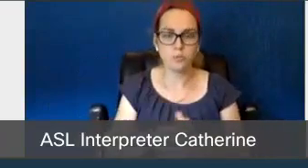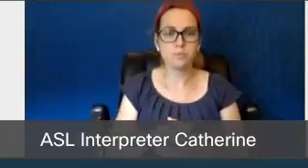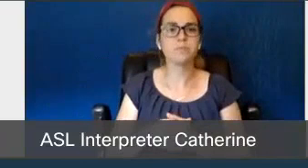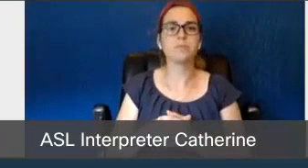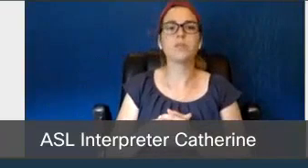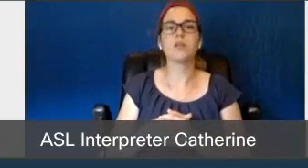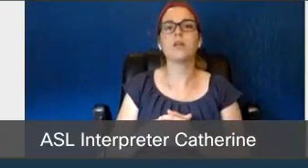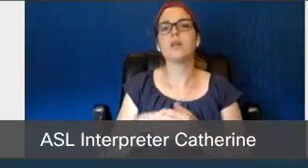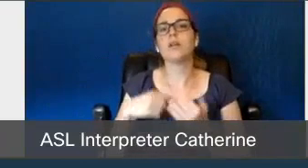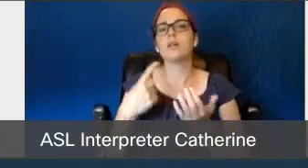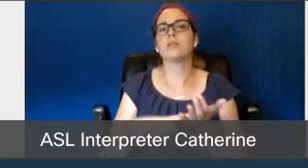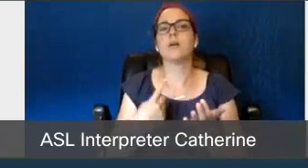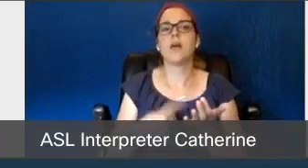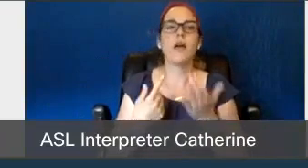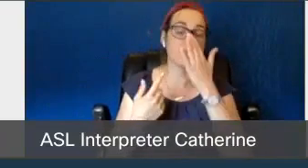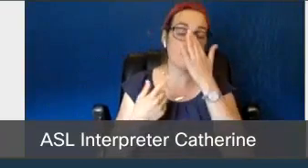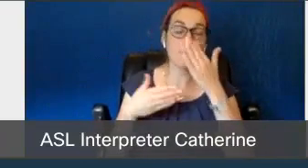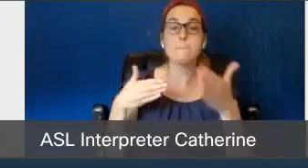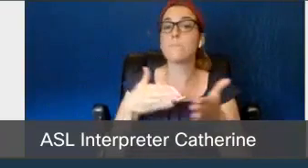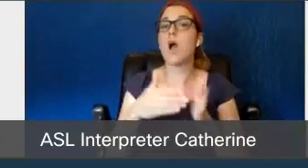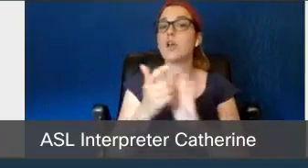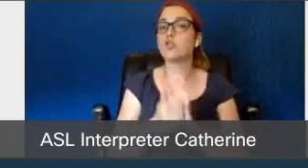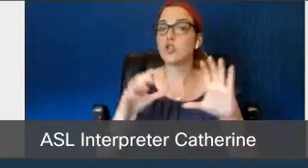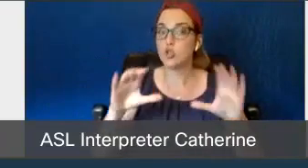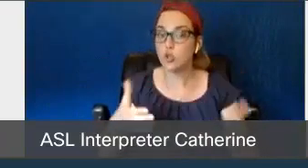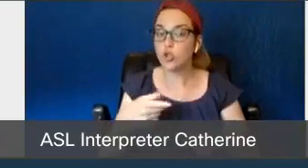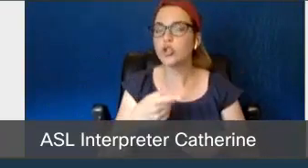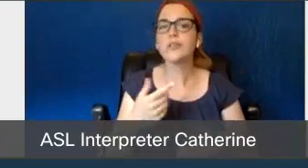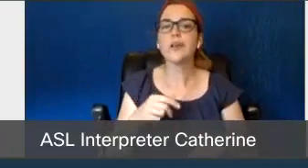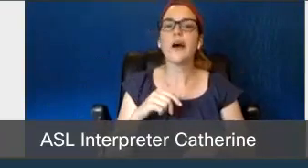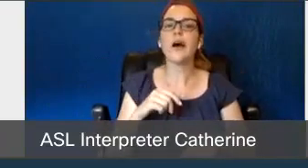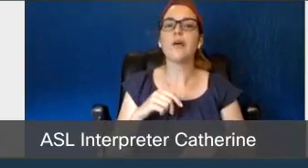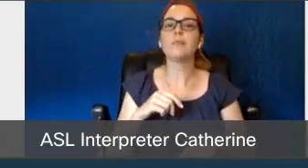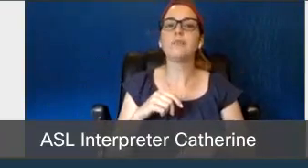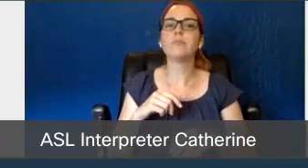to let's say, I'm just gonna call it low-hanging fruit as I say in non-violent offenses.